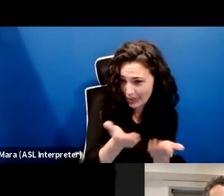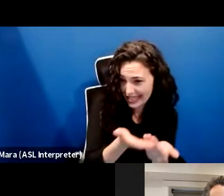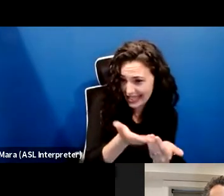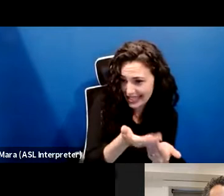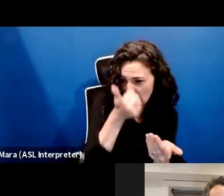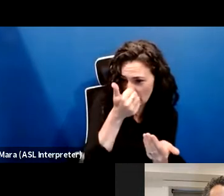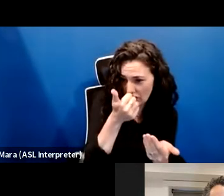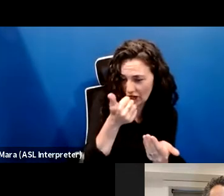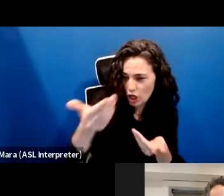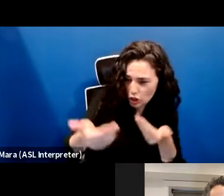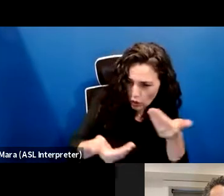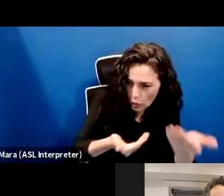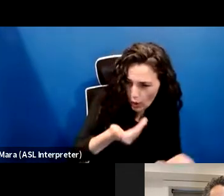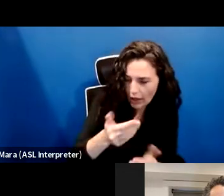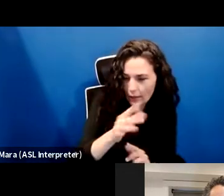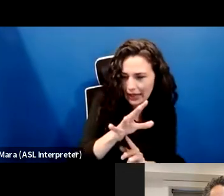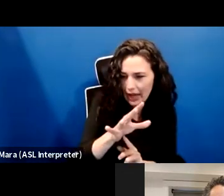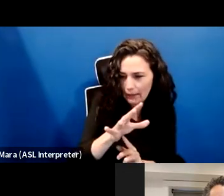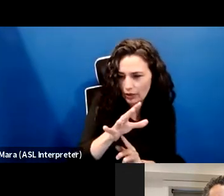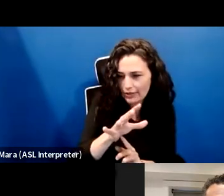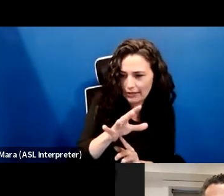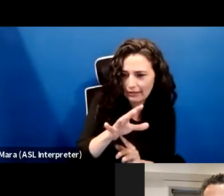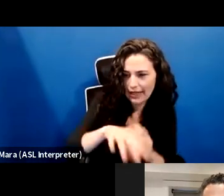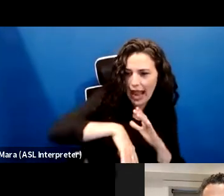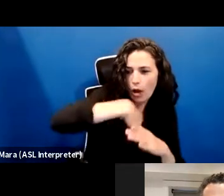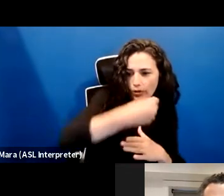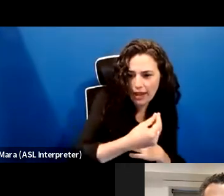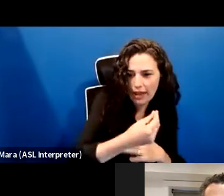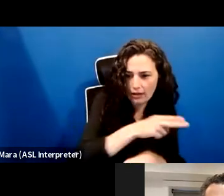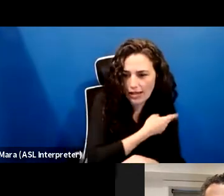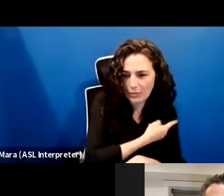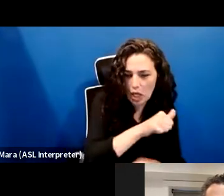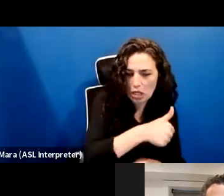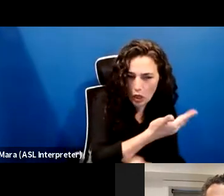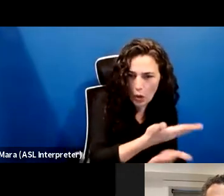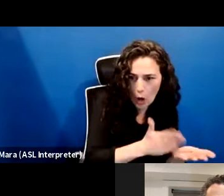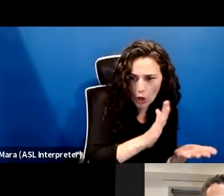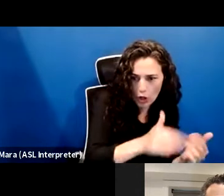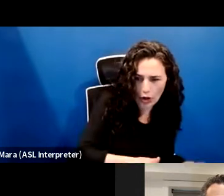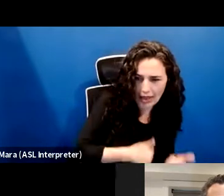into another part of your life. Oh yeah. I mean, they're commensurate professionals and,